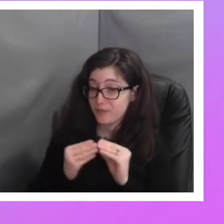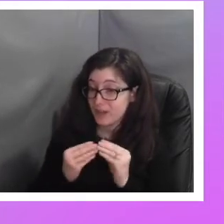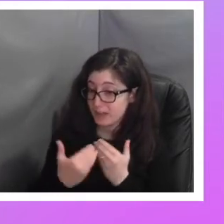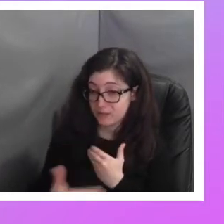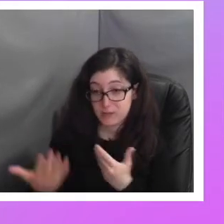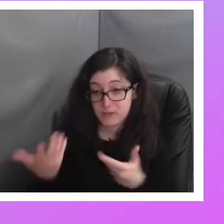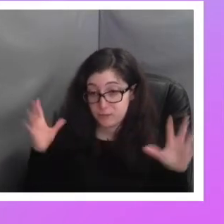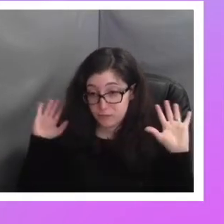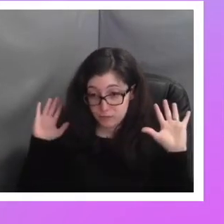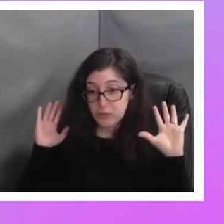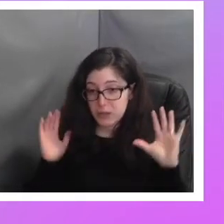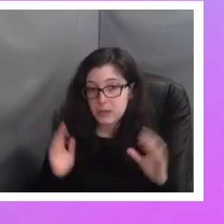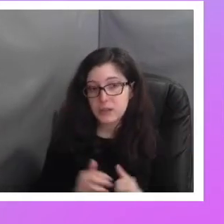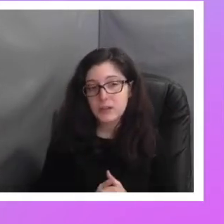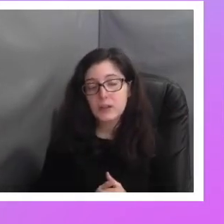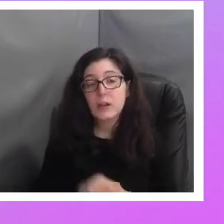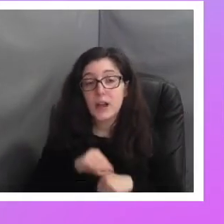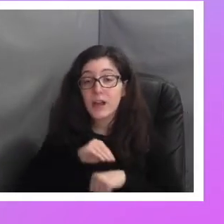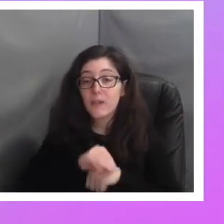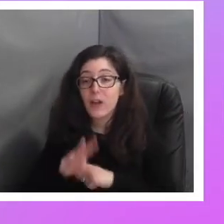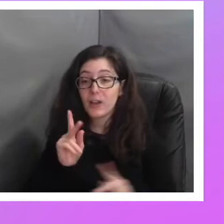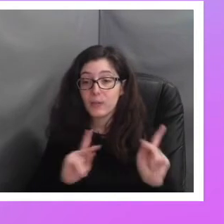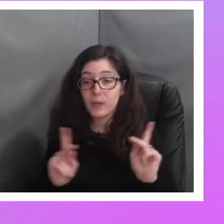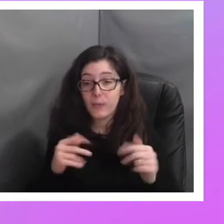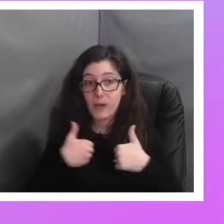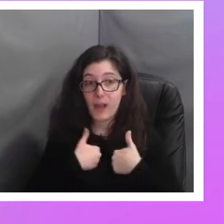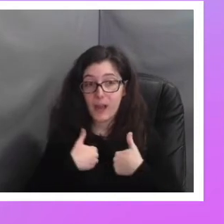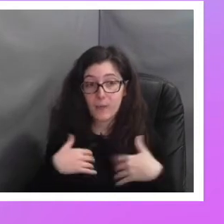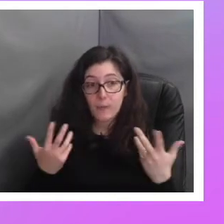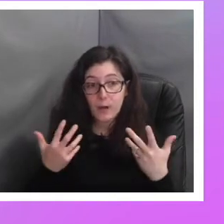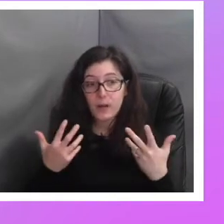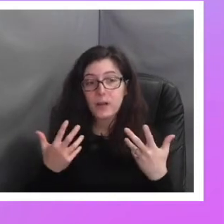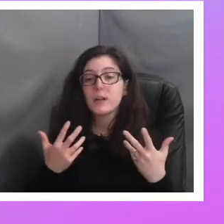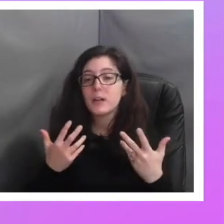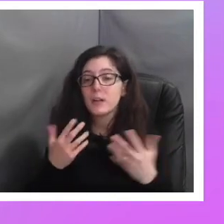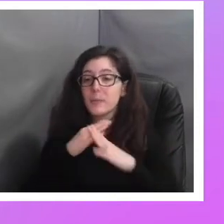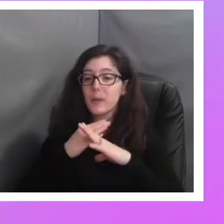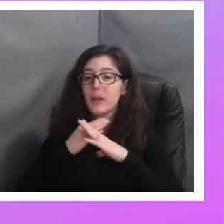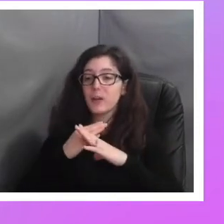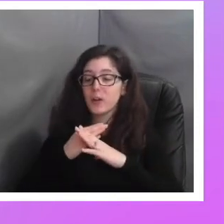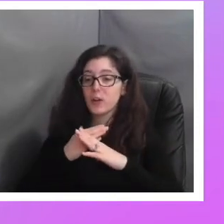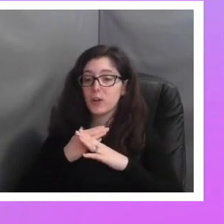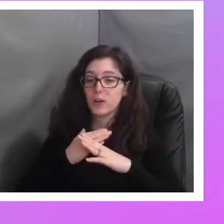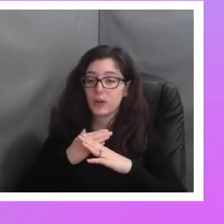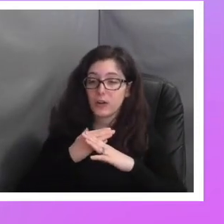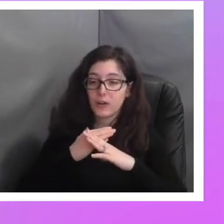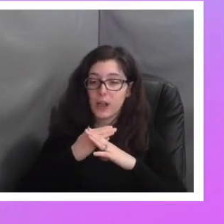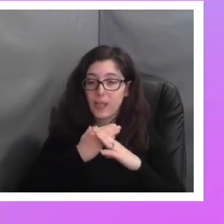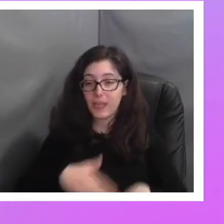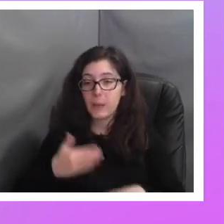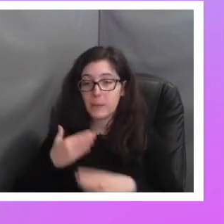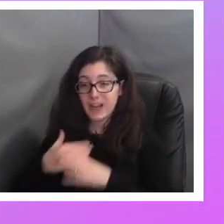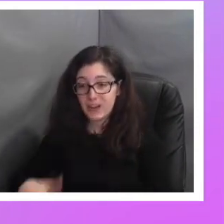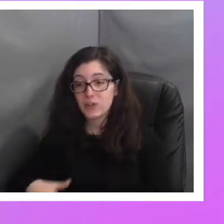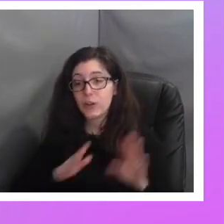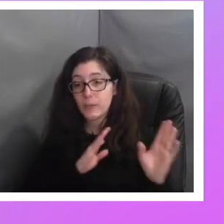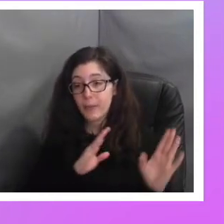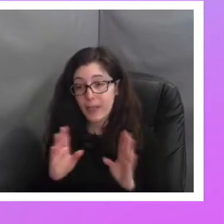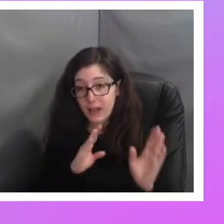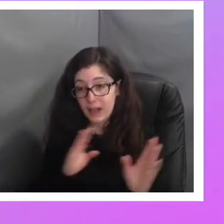So I always advise people to have a barrier elimination plan, and you can do this a variety of ways.